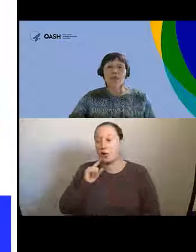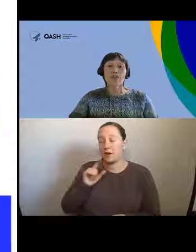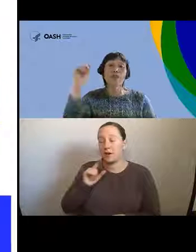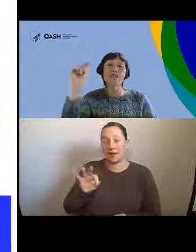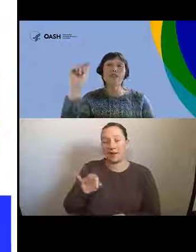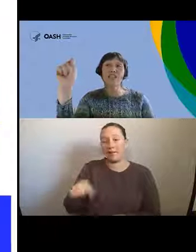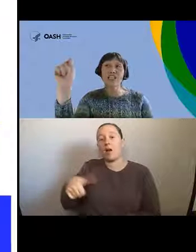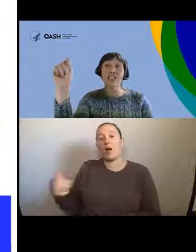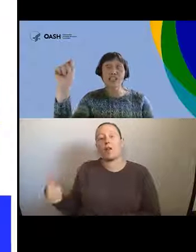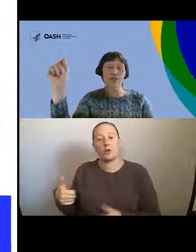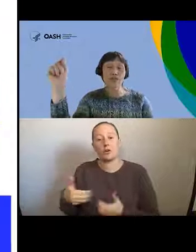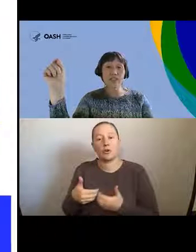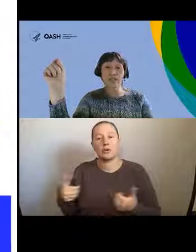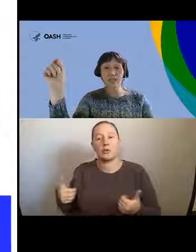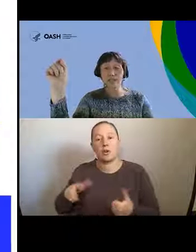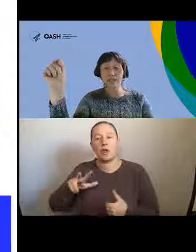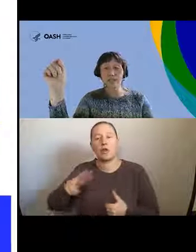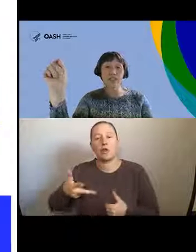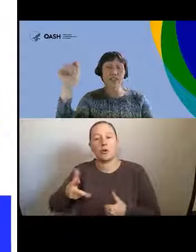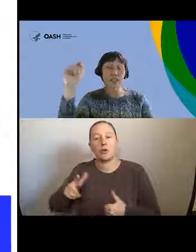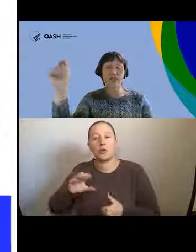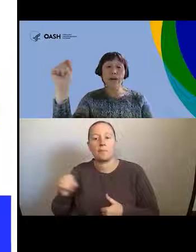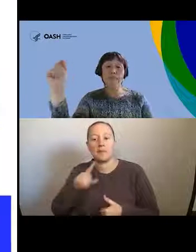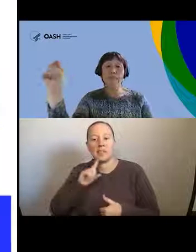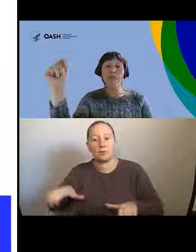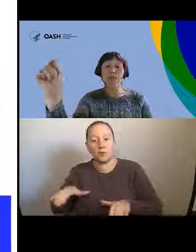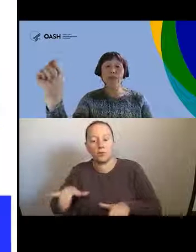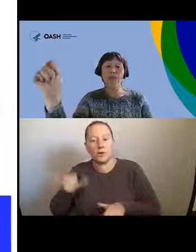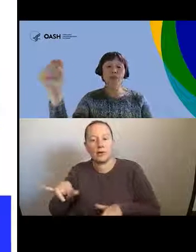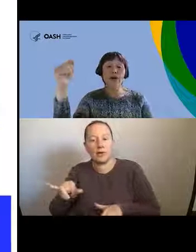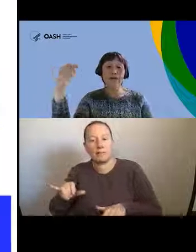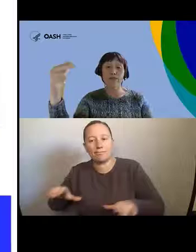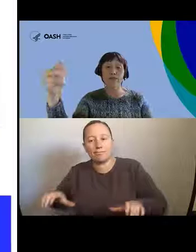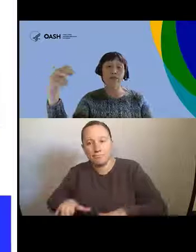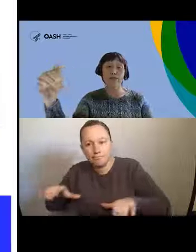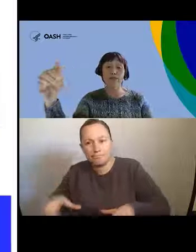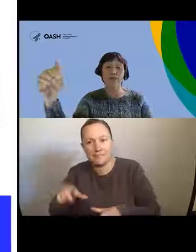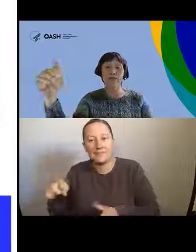So once you've decided it's human subjects research, it's primary research, you have two options.